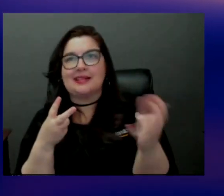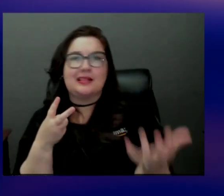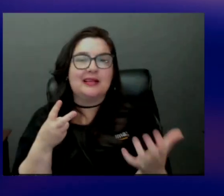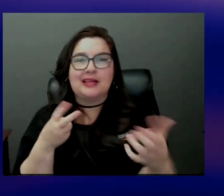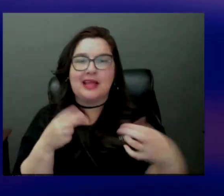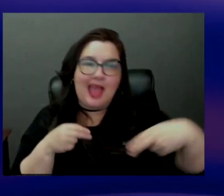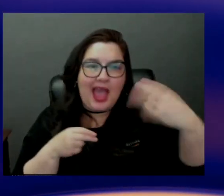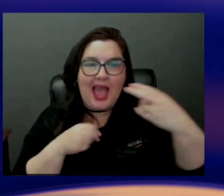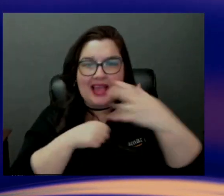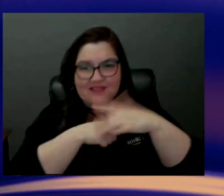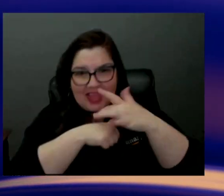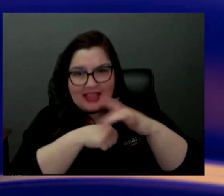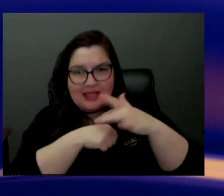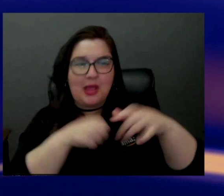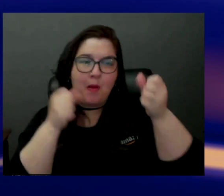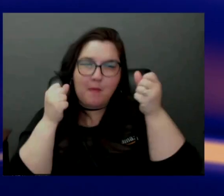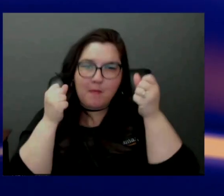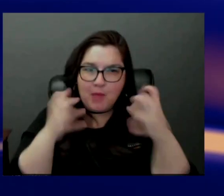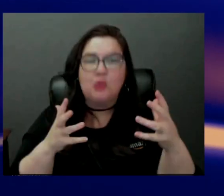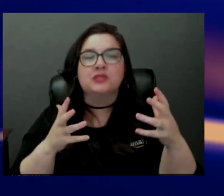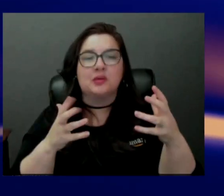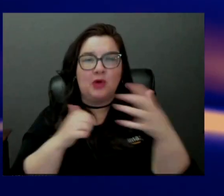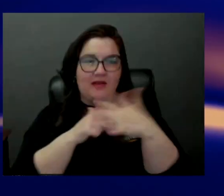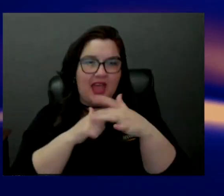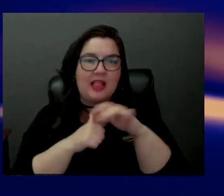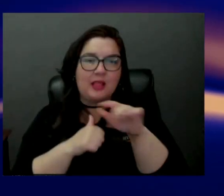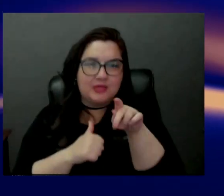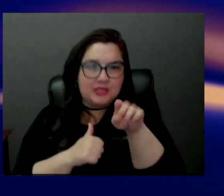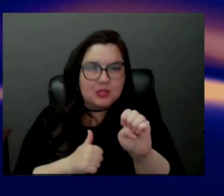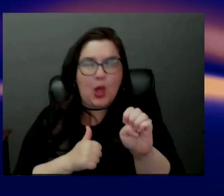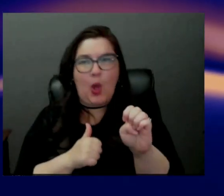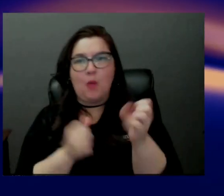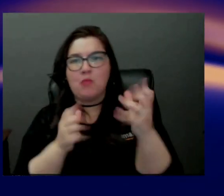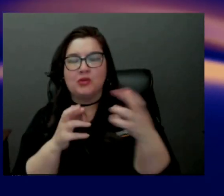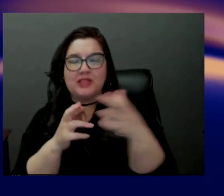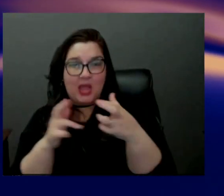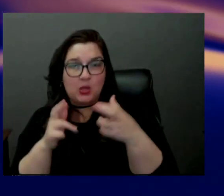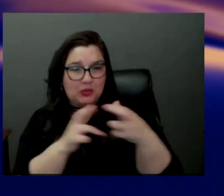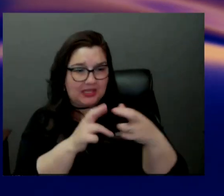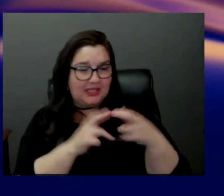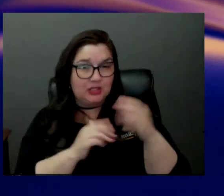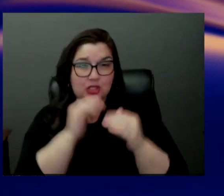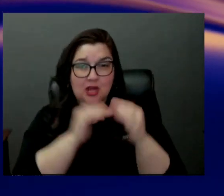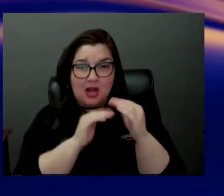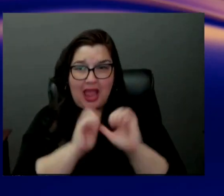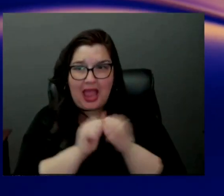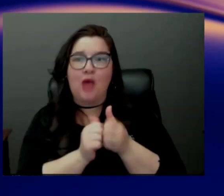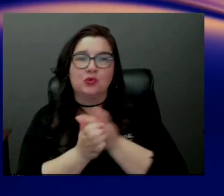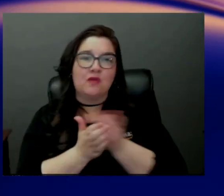multiple availability zones, multi-region architectures, how to fell over automatically to those different regions.